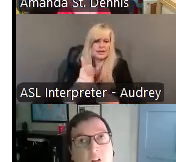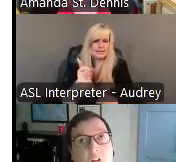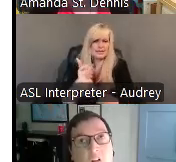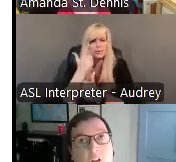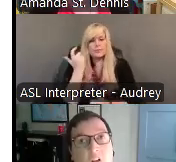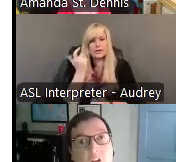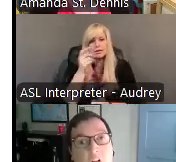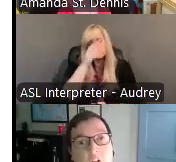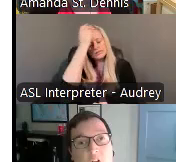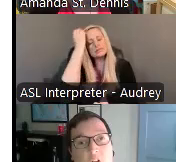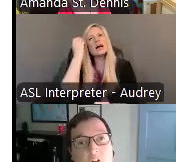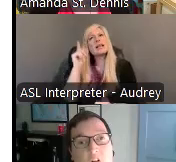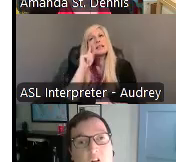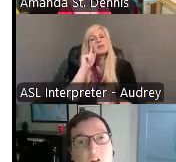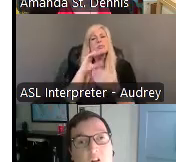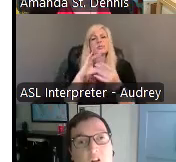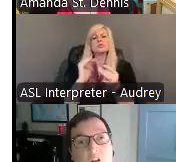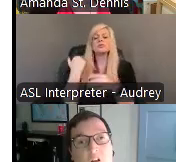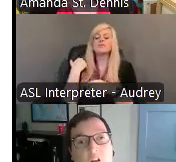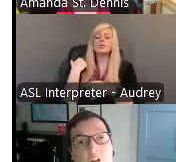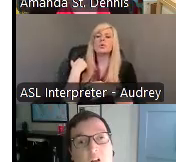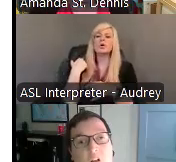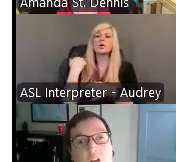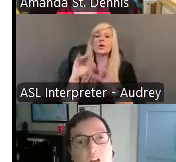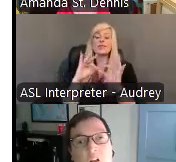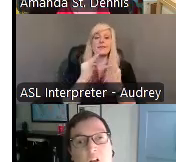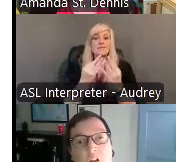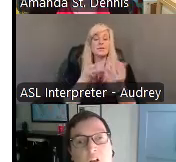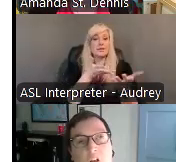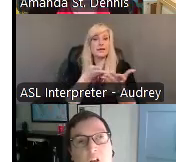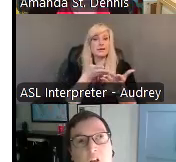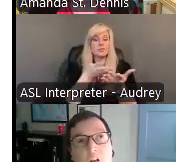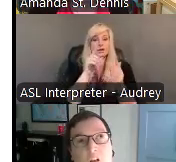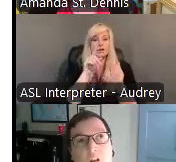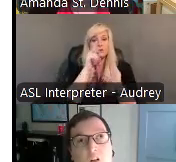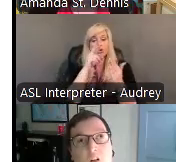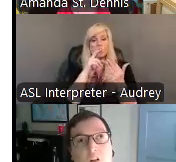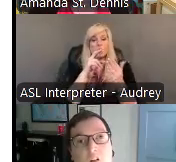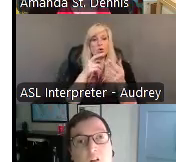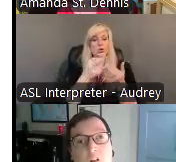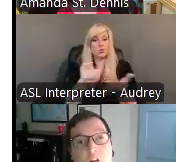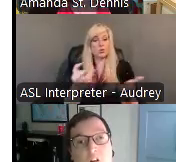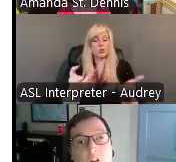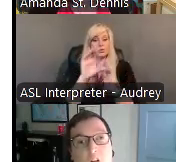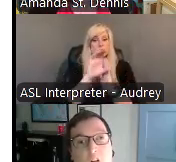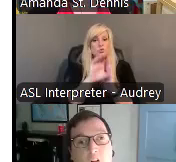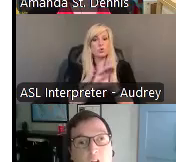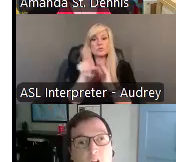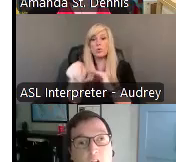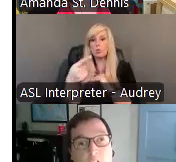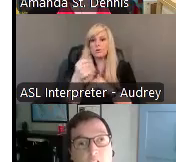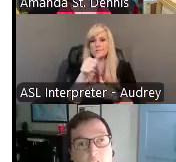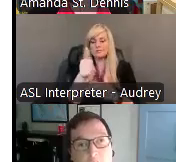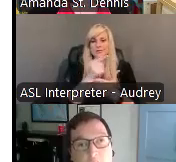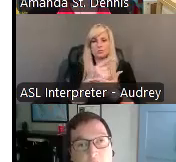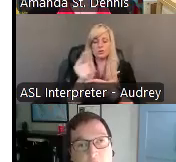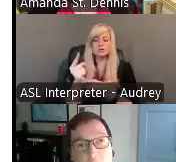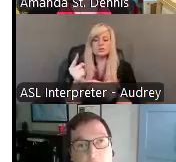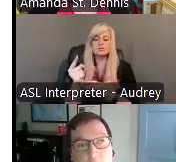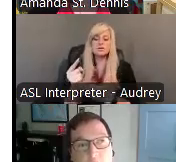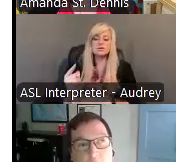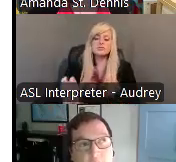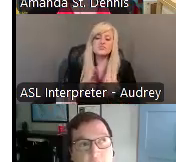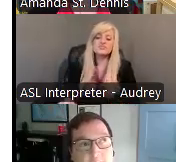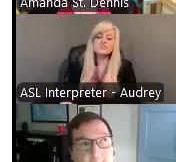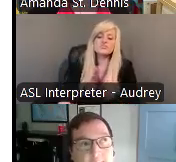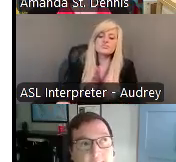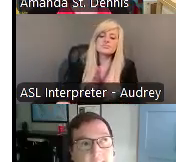stated, the family engagement and research course is only ten weeks. We had the advantage because we